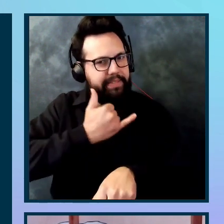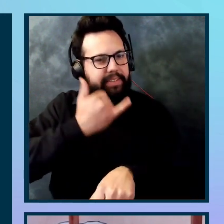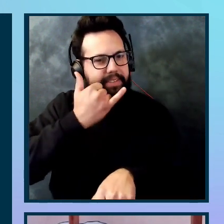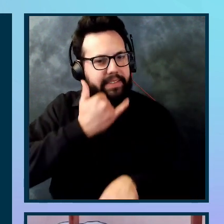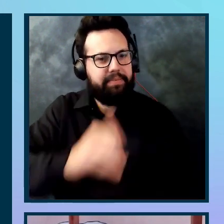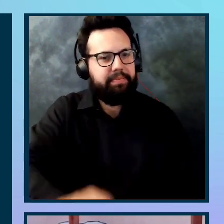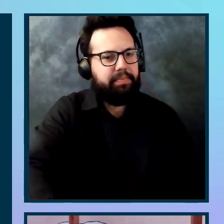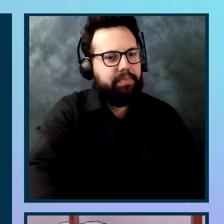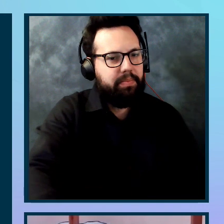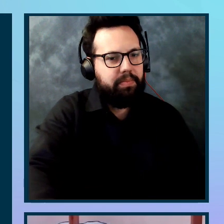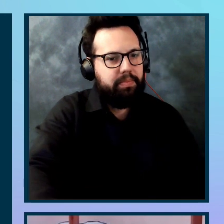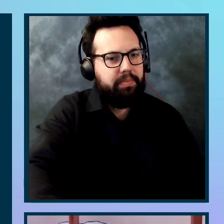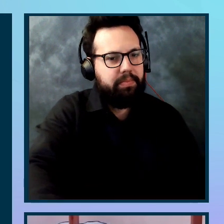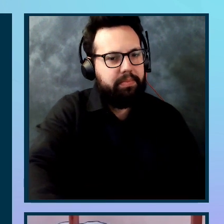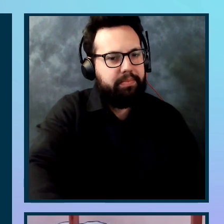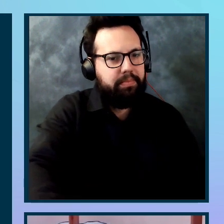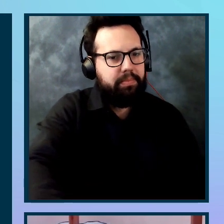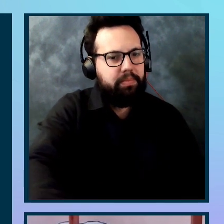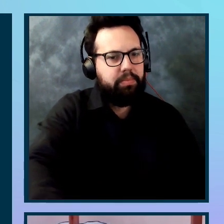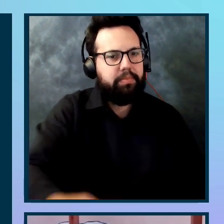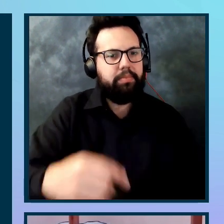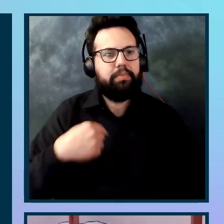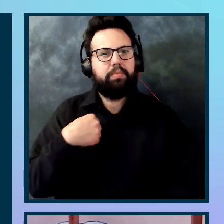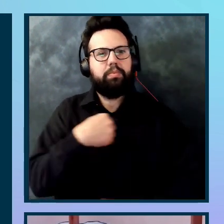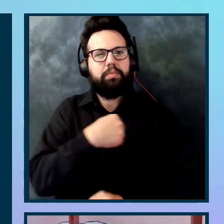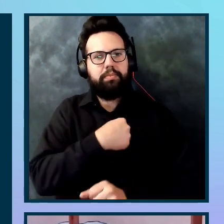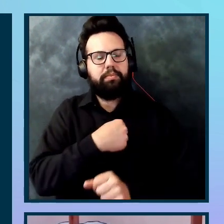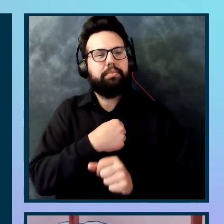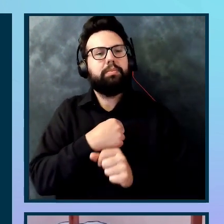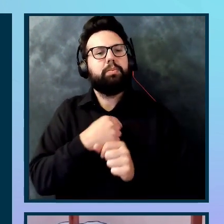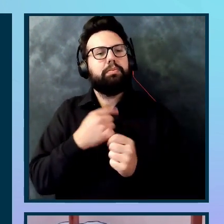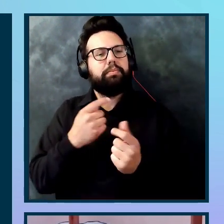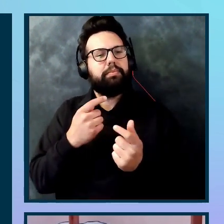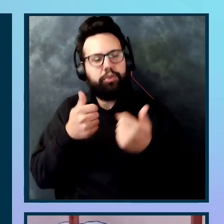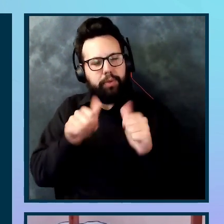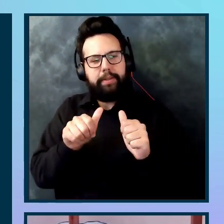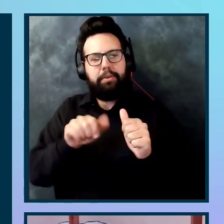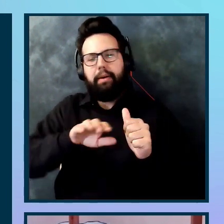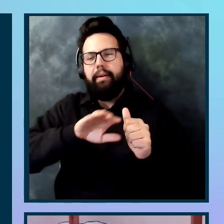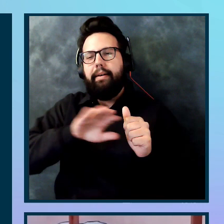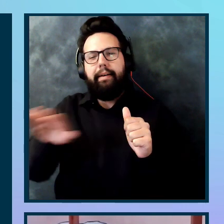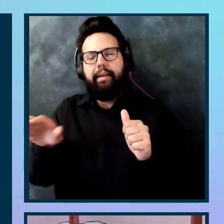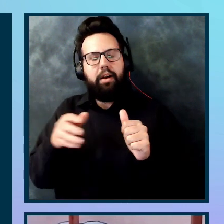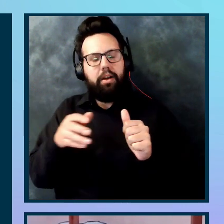so we kind of were trying to think, "'Kay, what is working well?" The teams that we were working with,